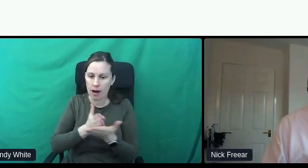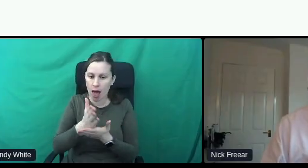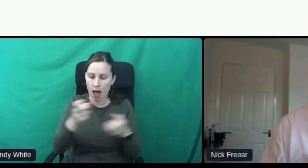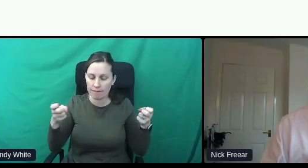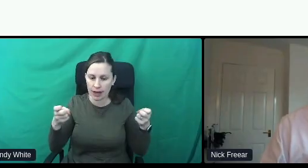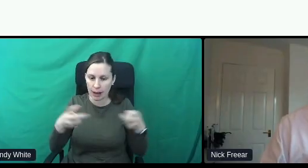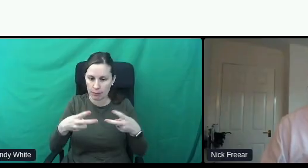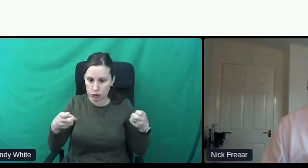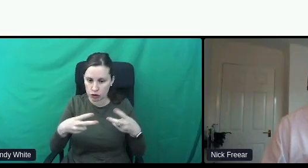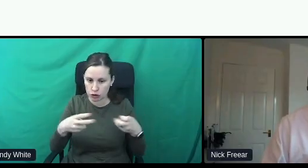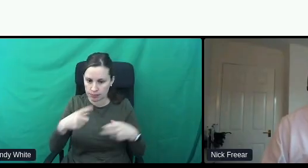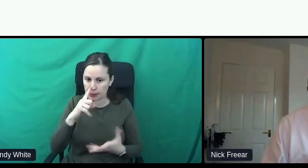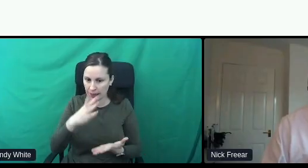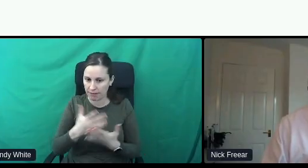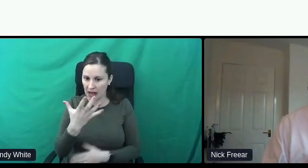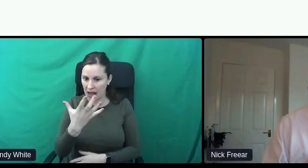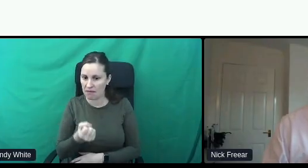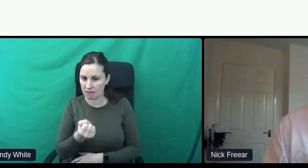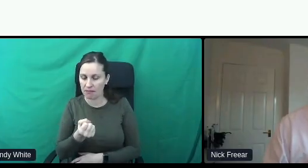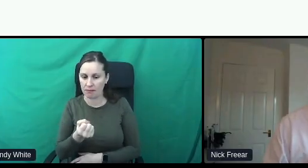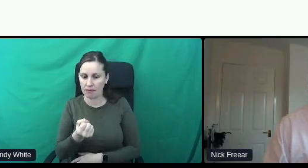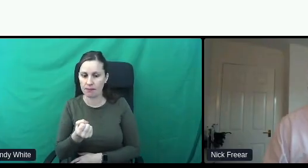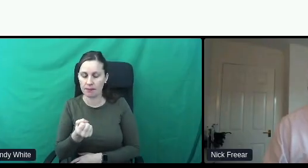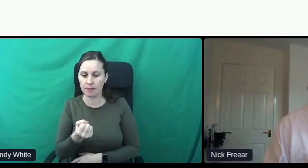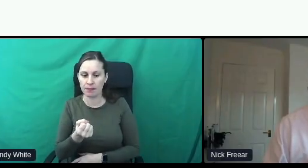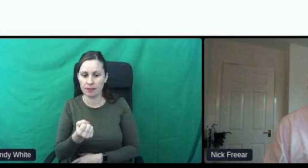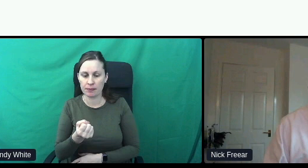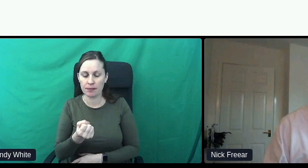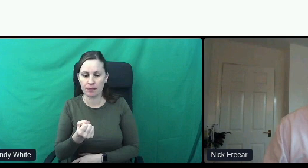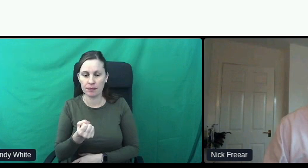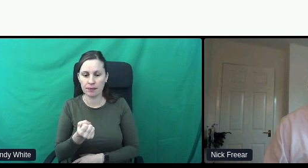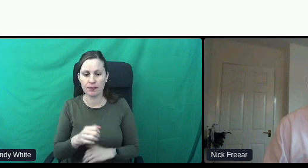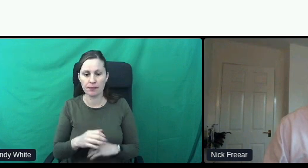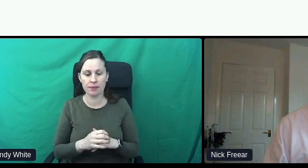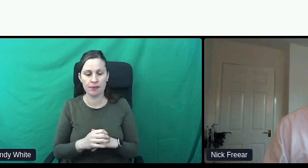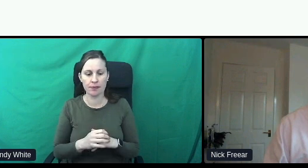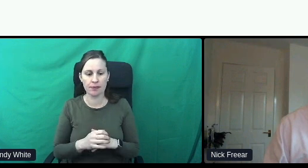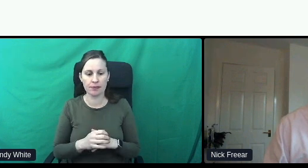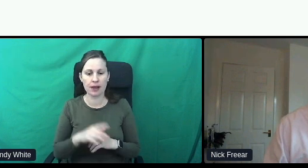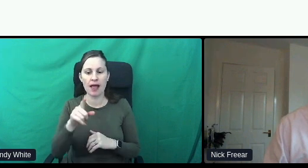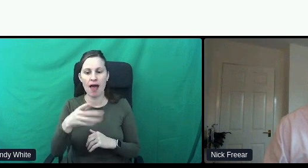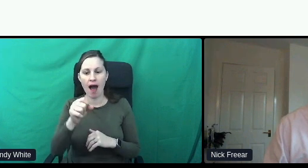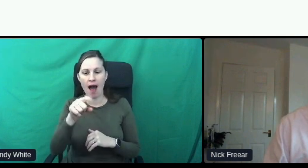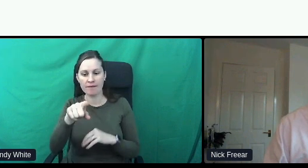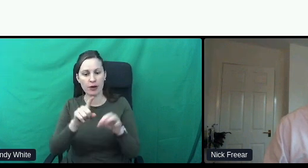You can use the QA and chat window on Slido I believe as well.